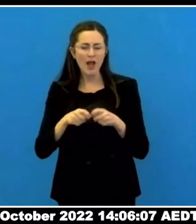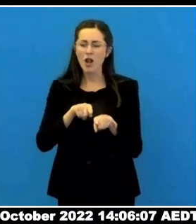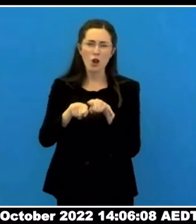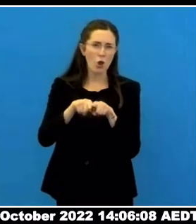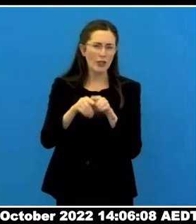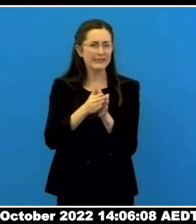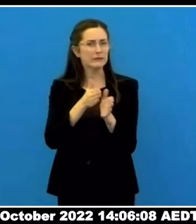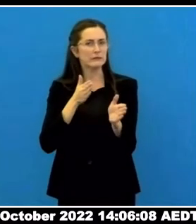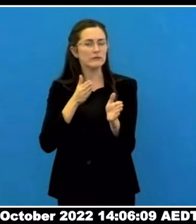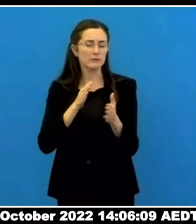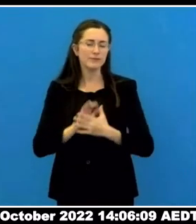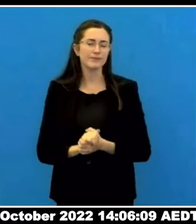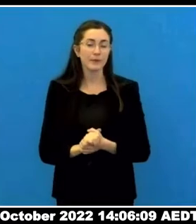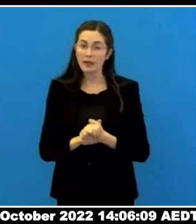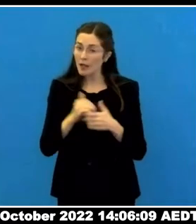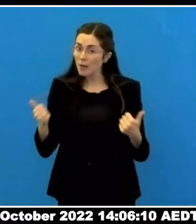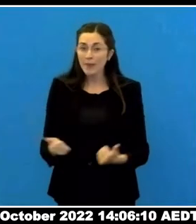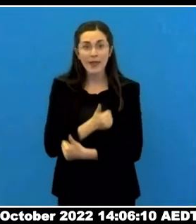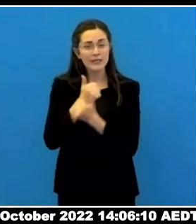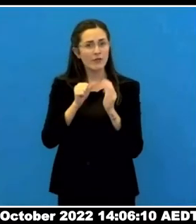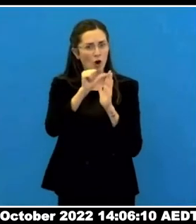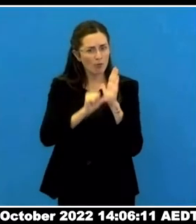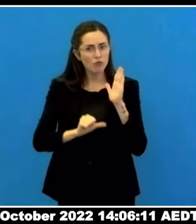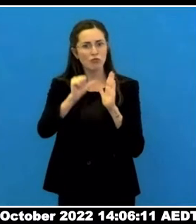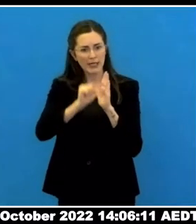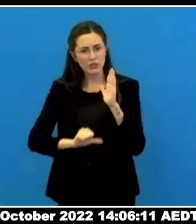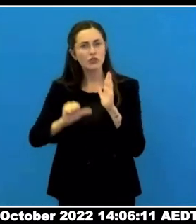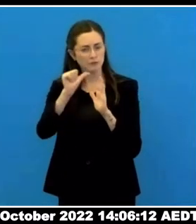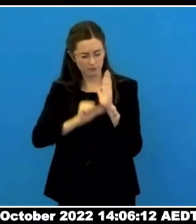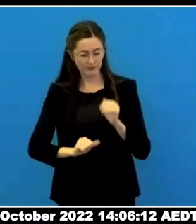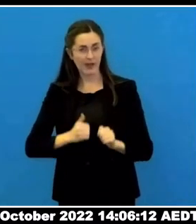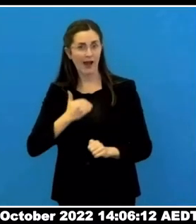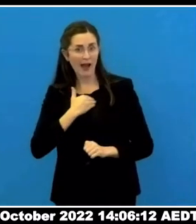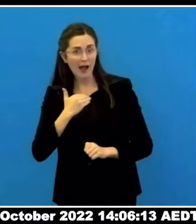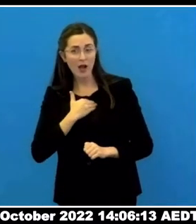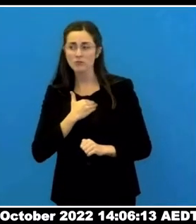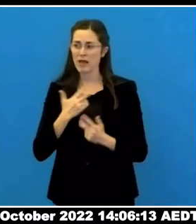She has had lots of operations on her heart and other parts of her body.